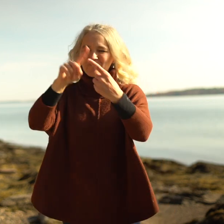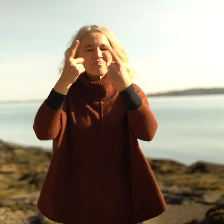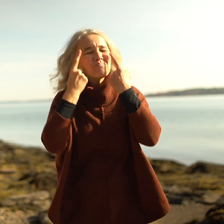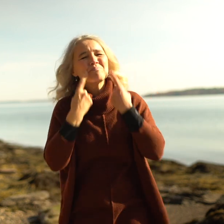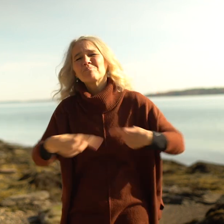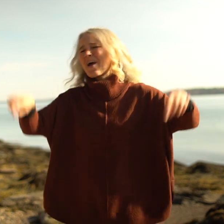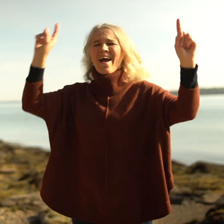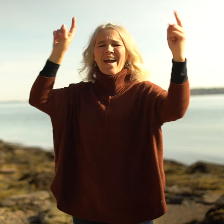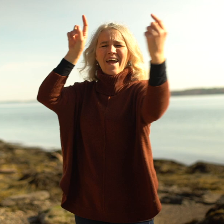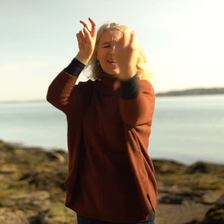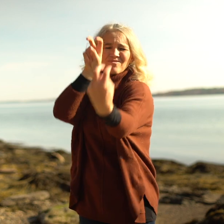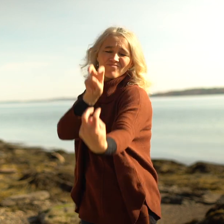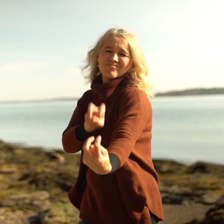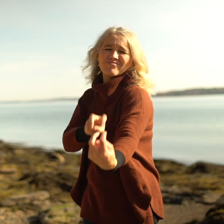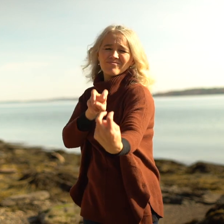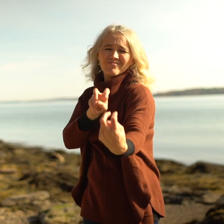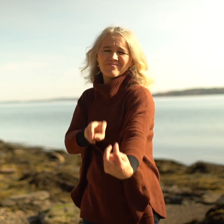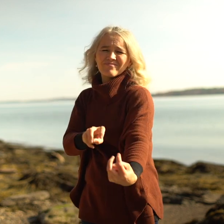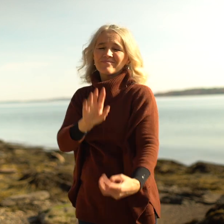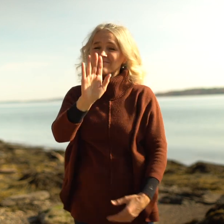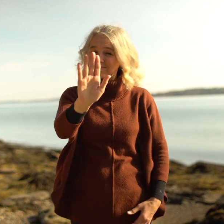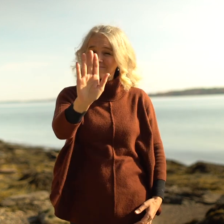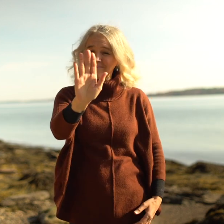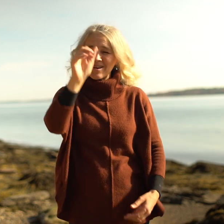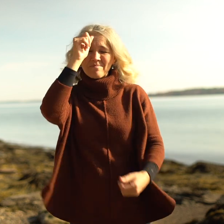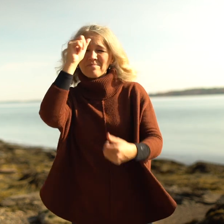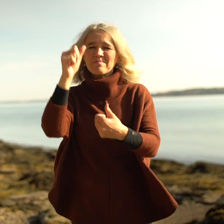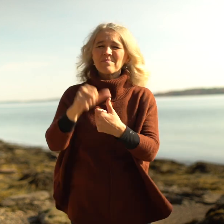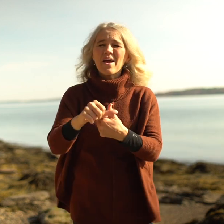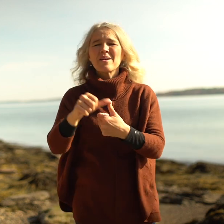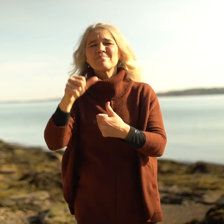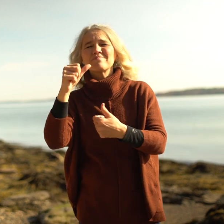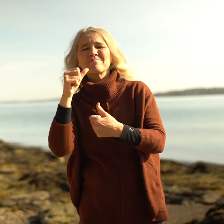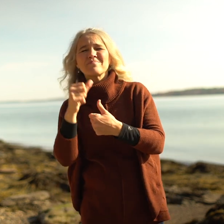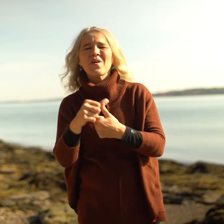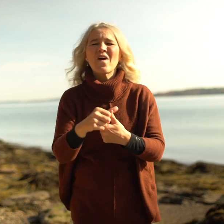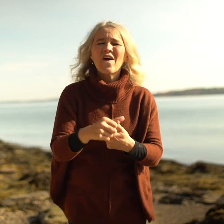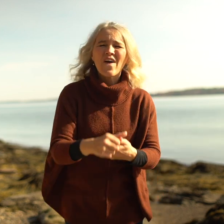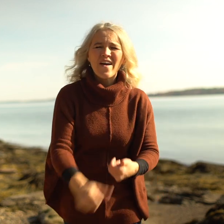Until the day we meet again, just remember this